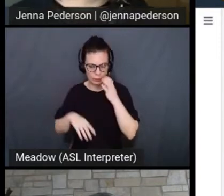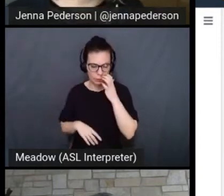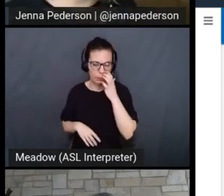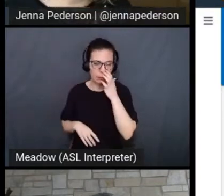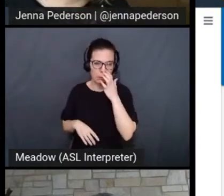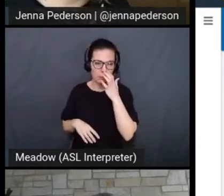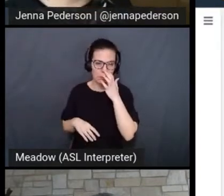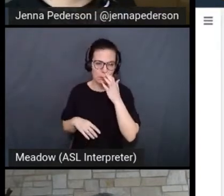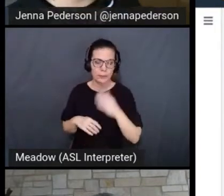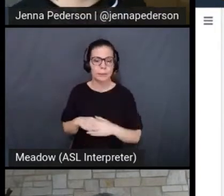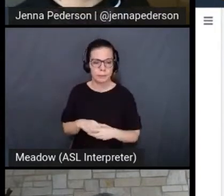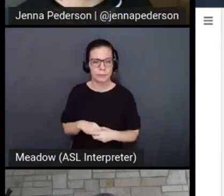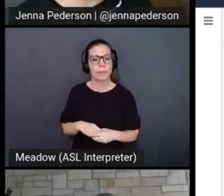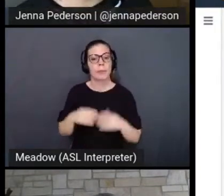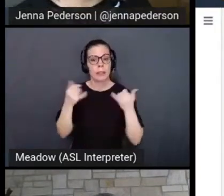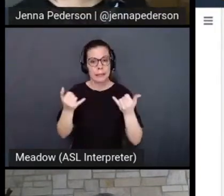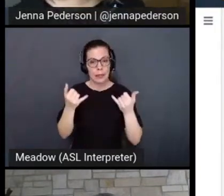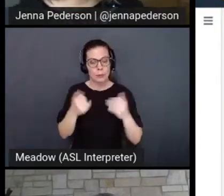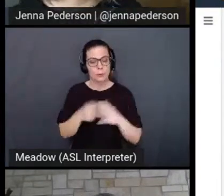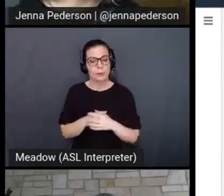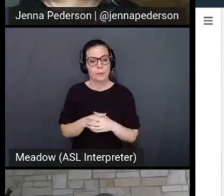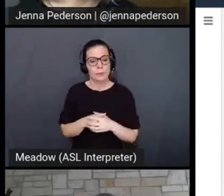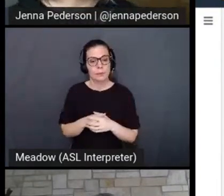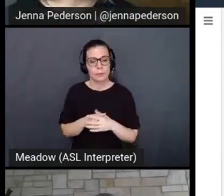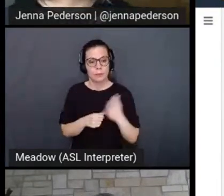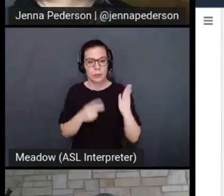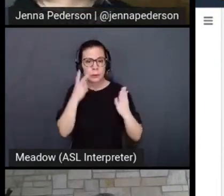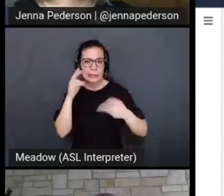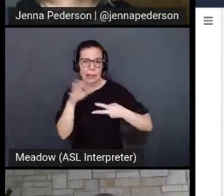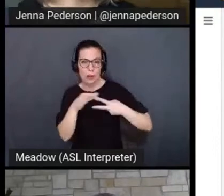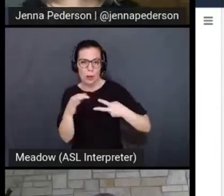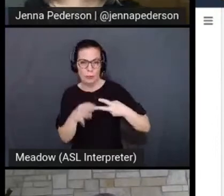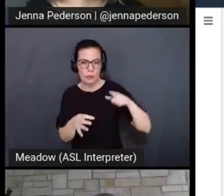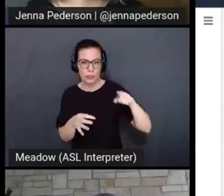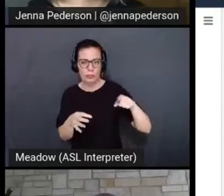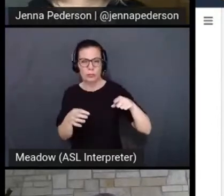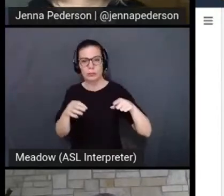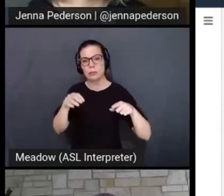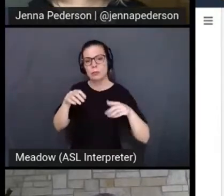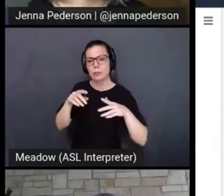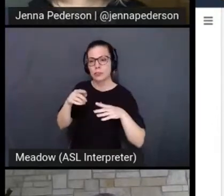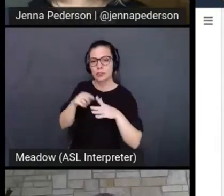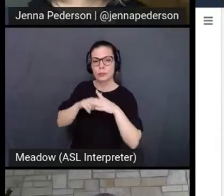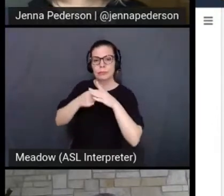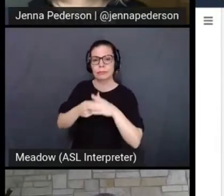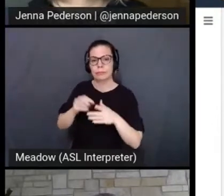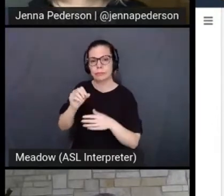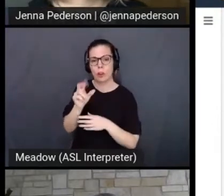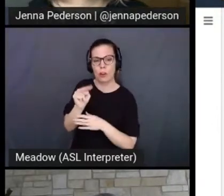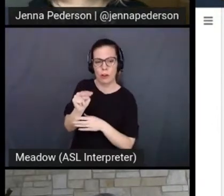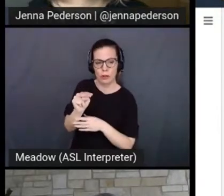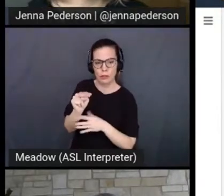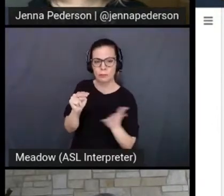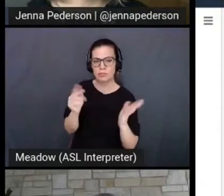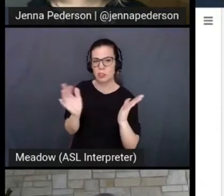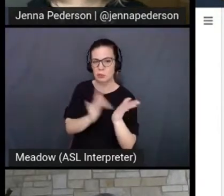And now if you go there's this often turned Babelfish on, and I'm going to click that.